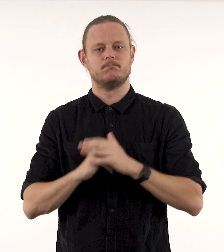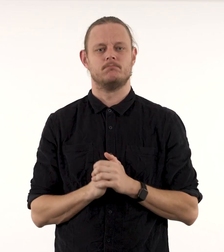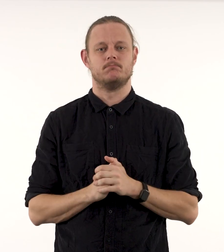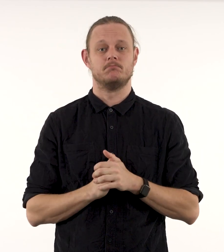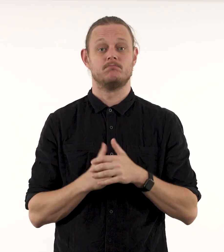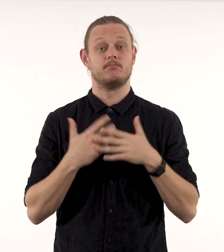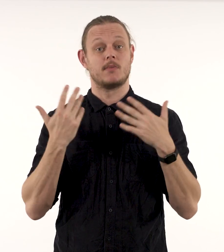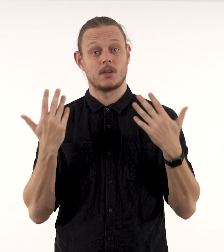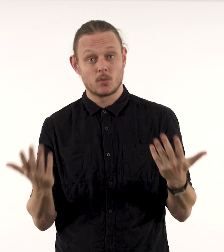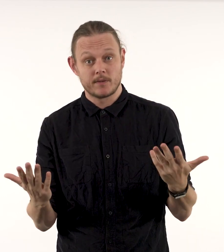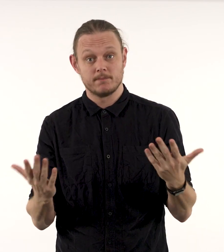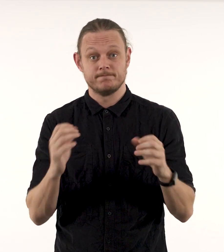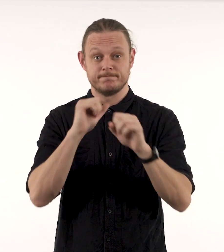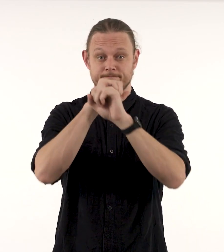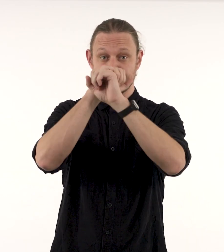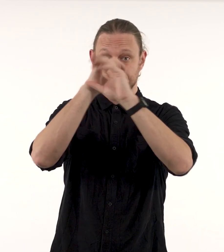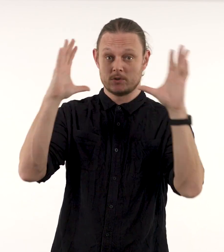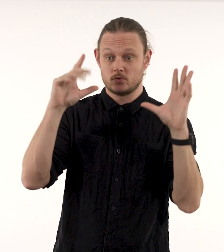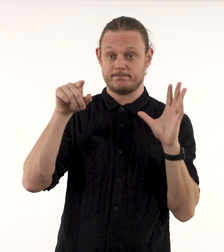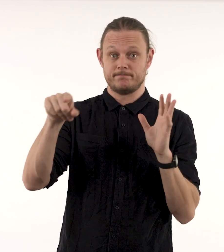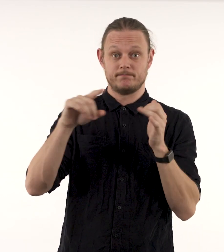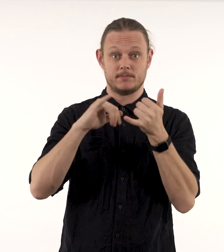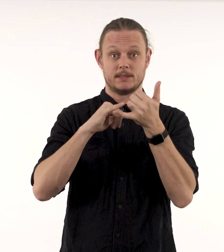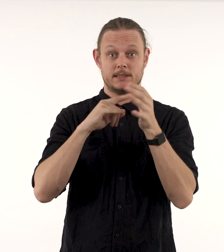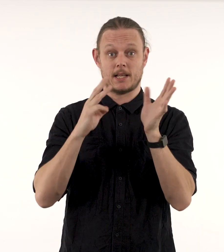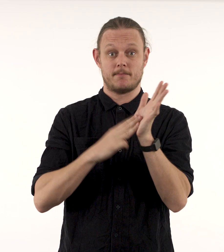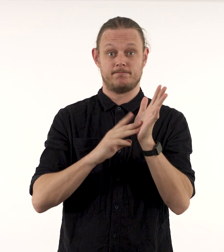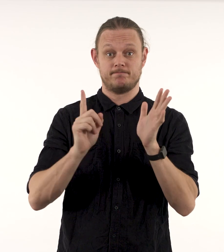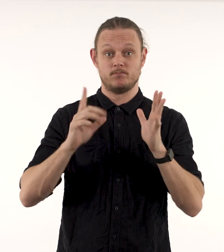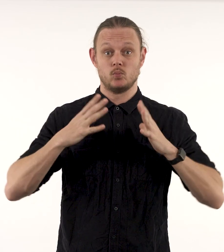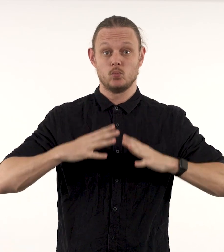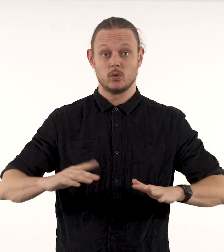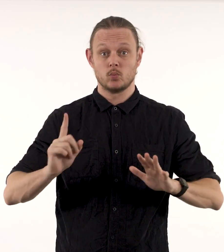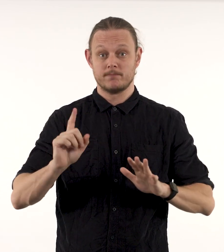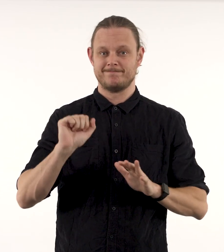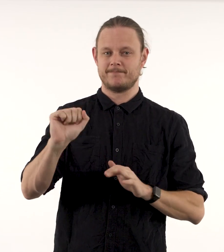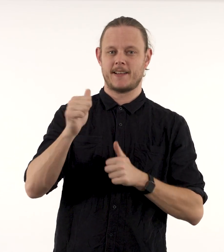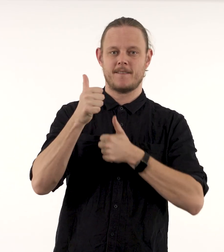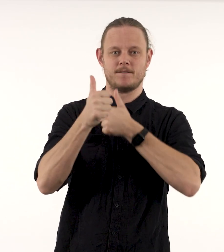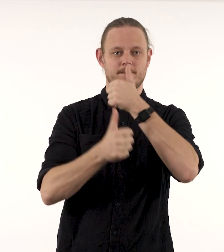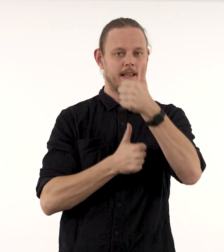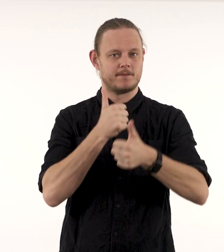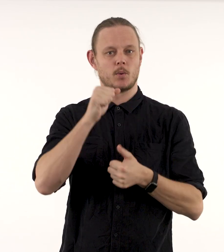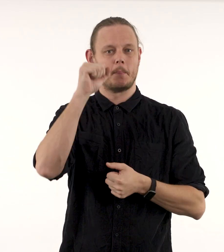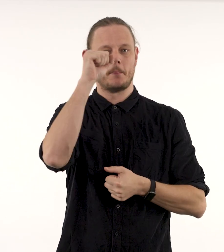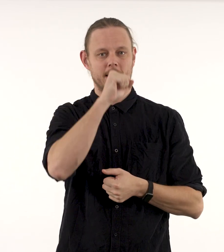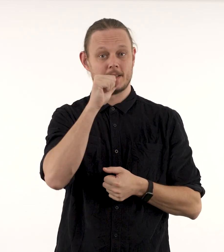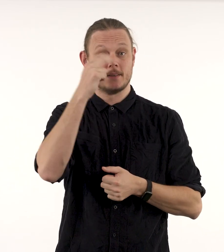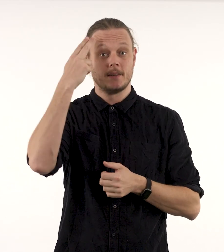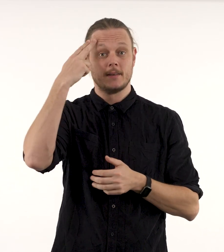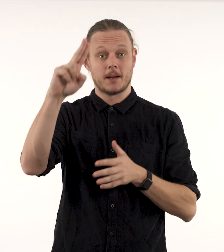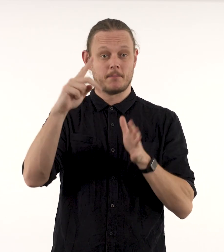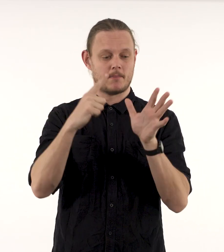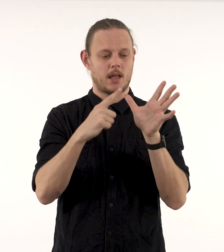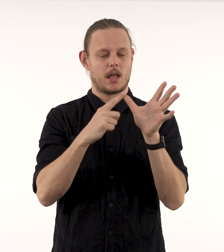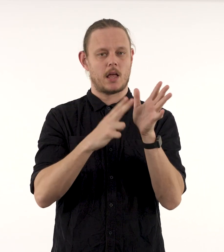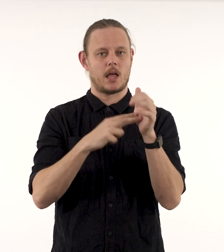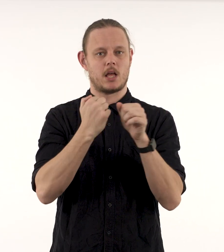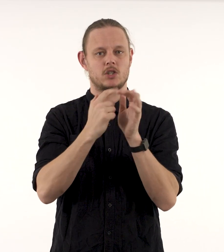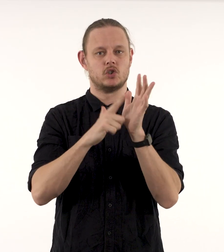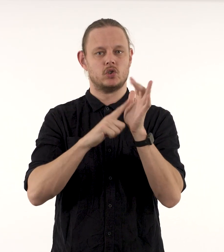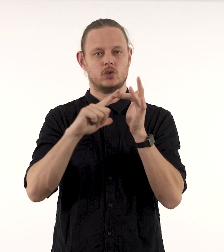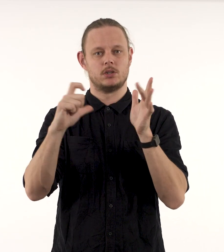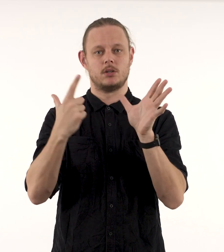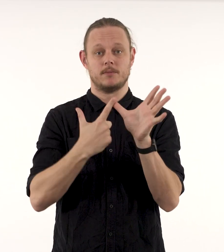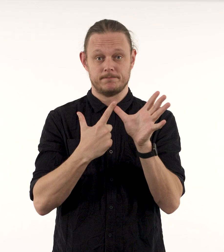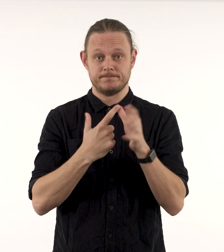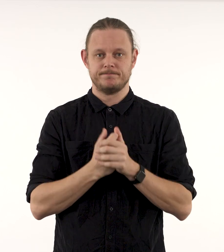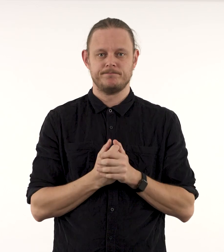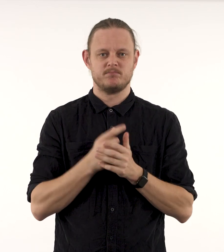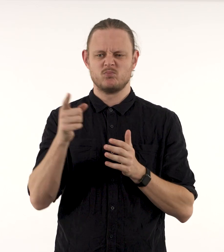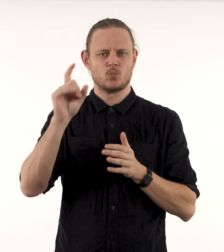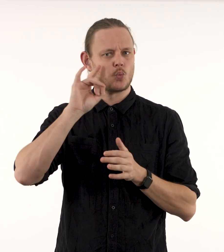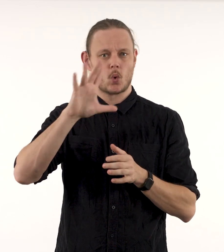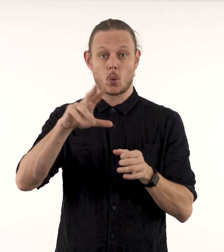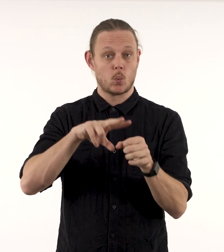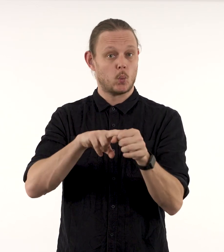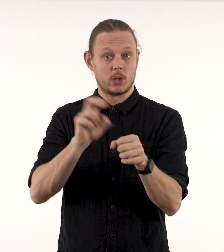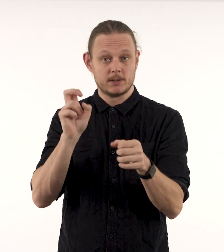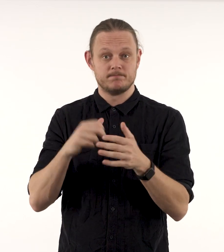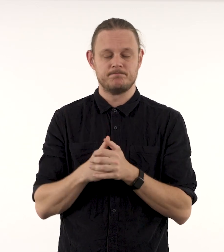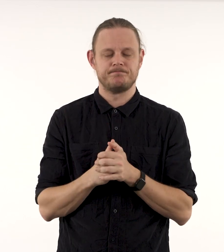'However, a vision of Sam "wearing" his favourite pig, Angelica, just wouldn't quit,